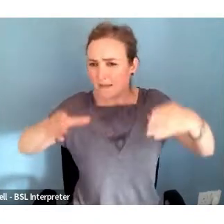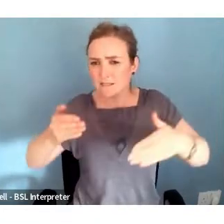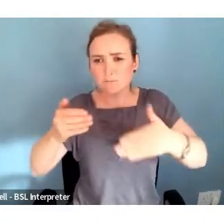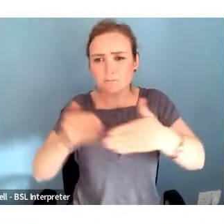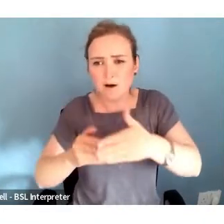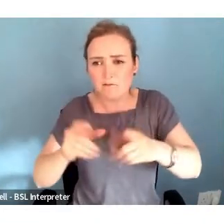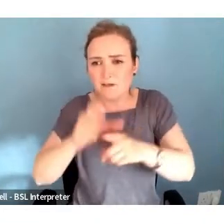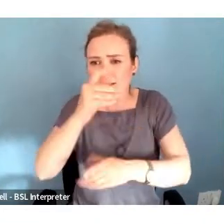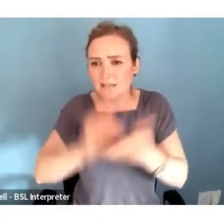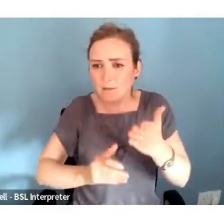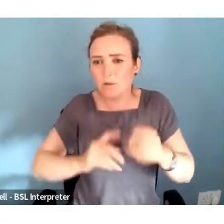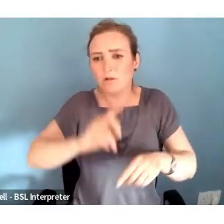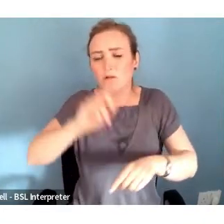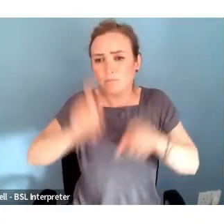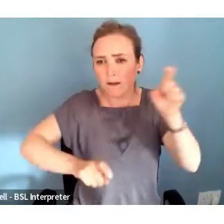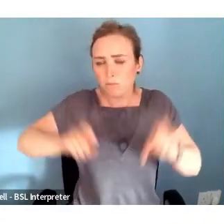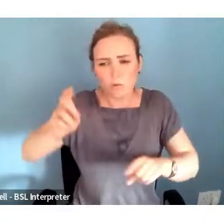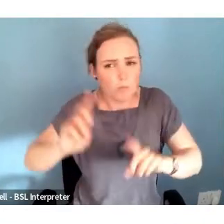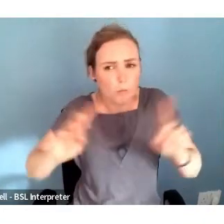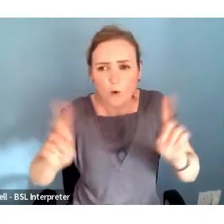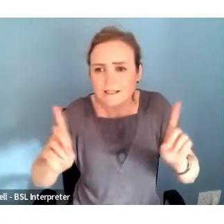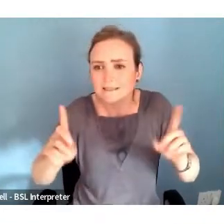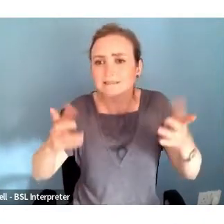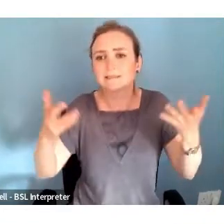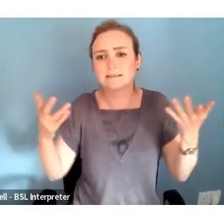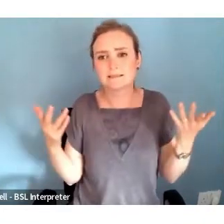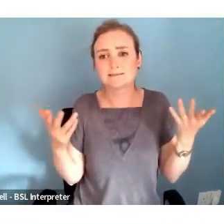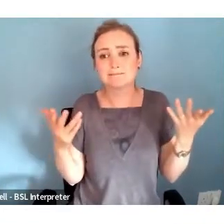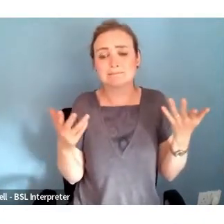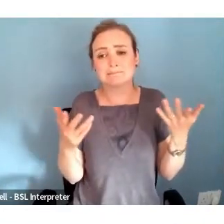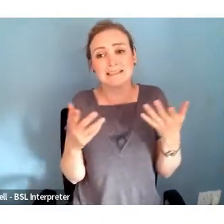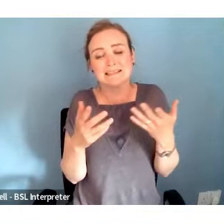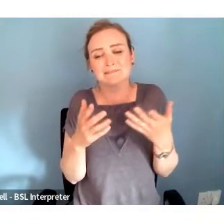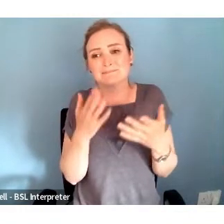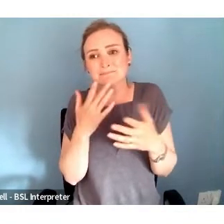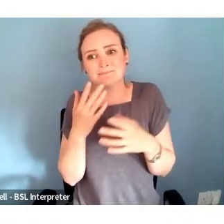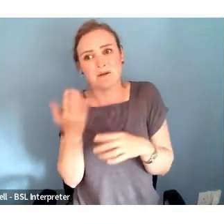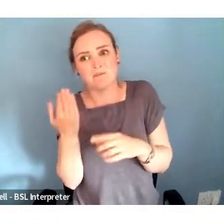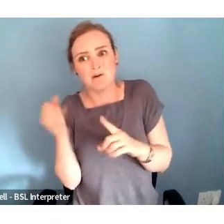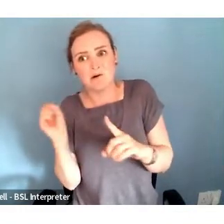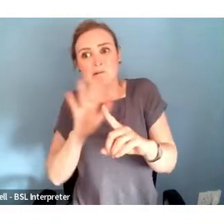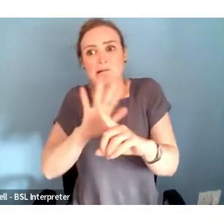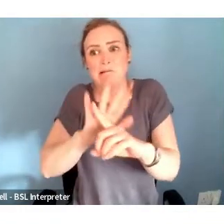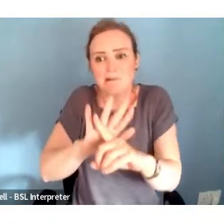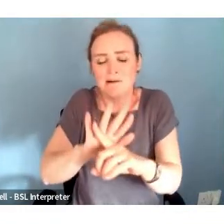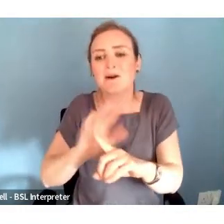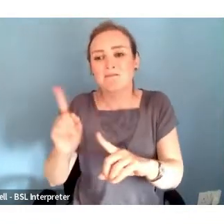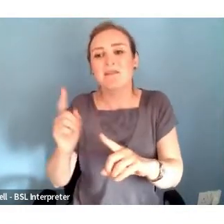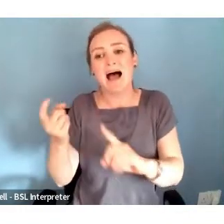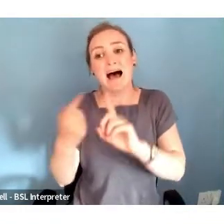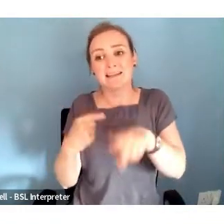had a sneak preview of the slide that I just shared, then you will know what the answer is